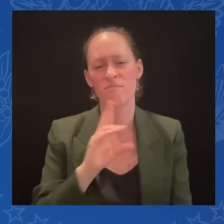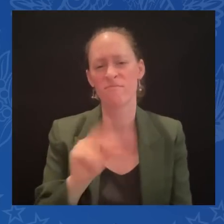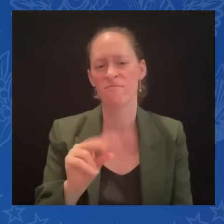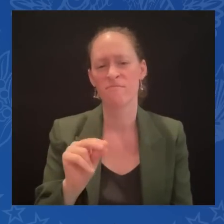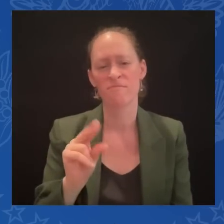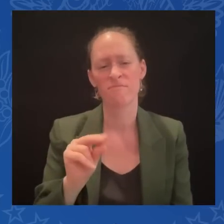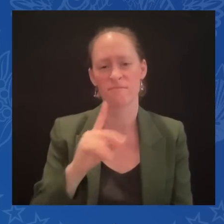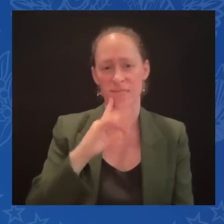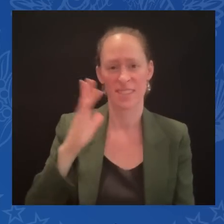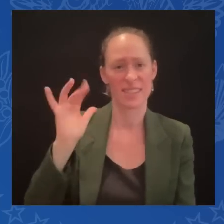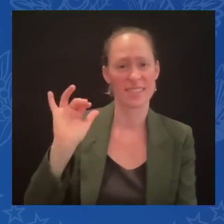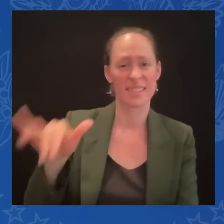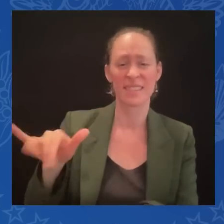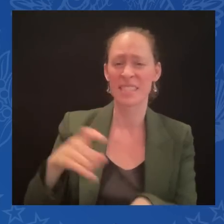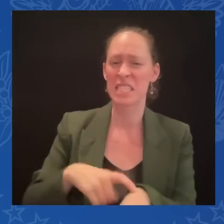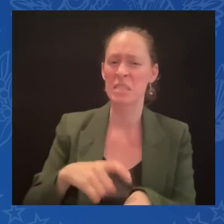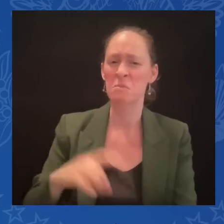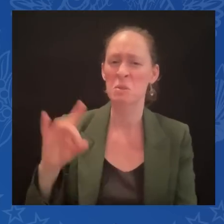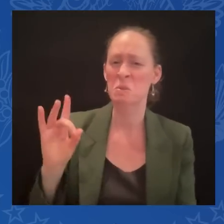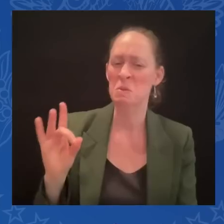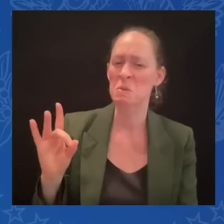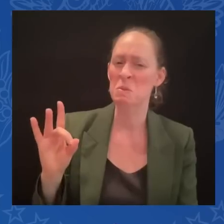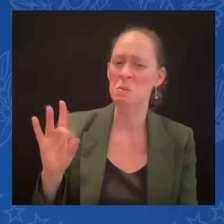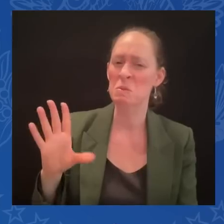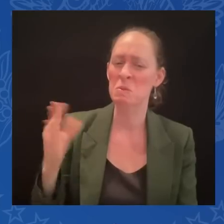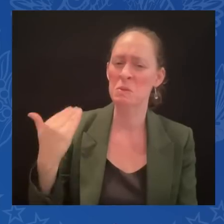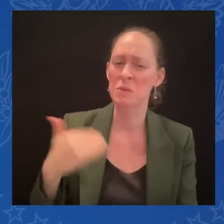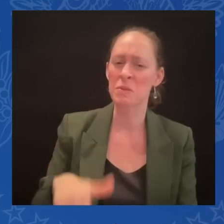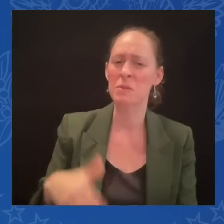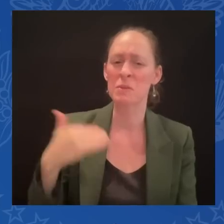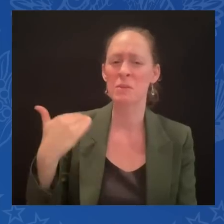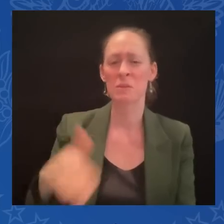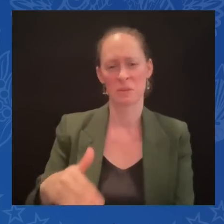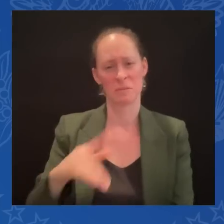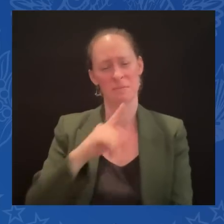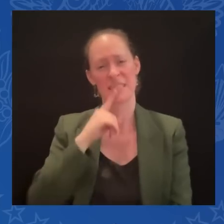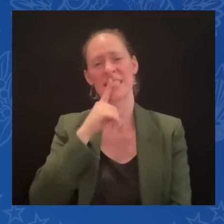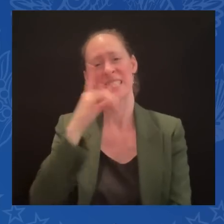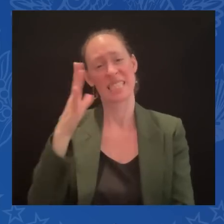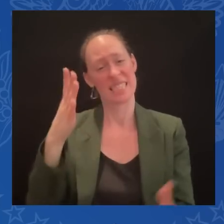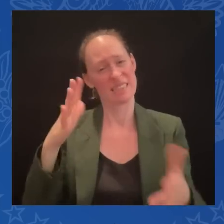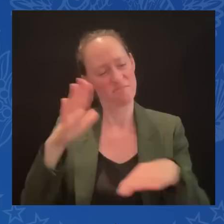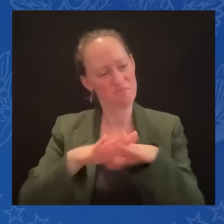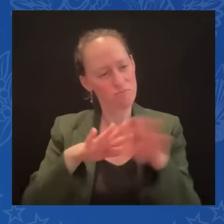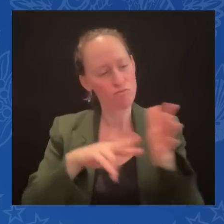Bidenomics is just another way of saying "restoring the American Dream." Forty years of trickle-down